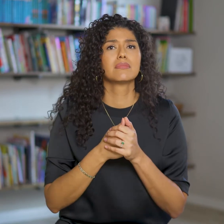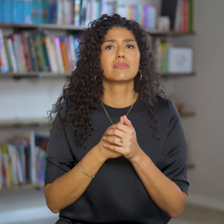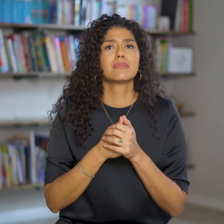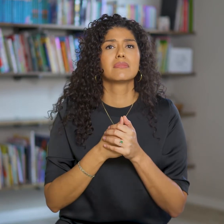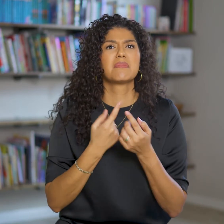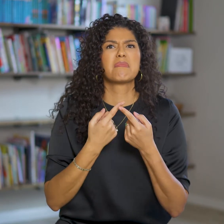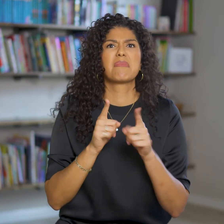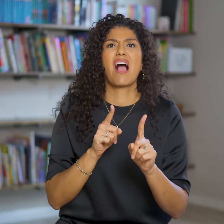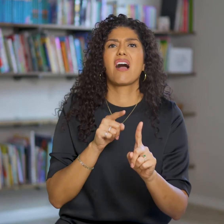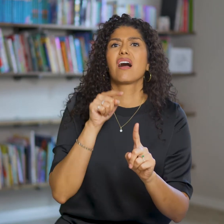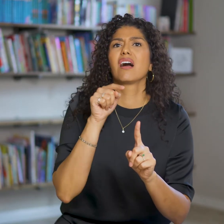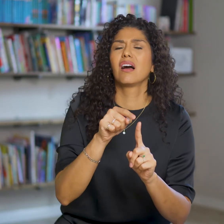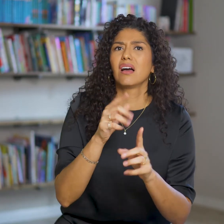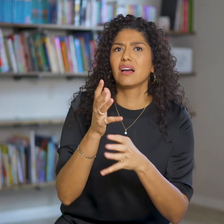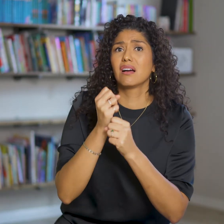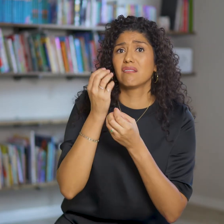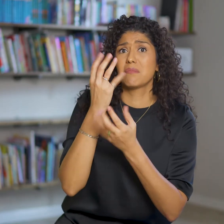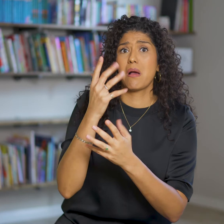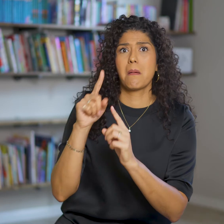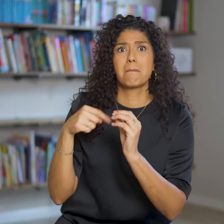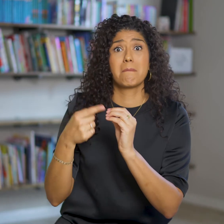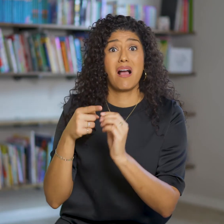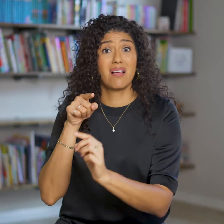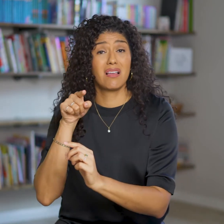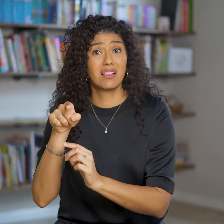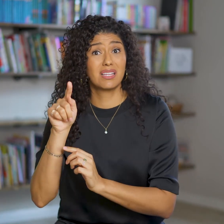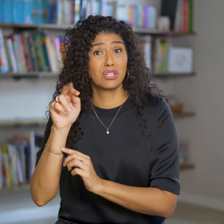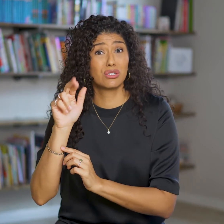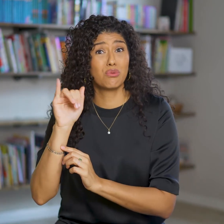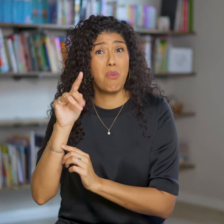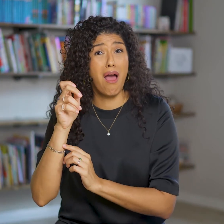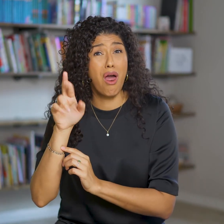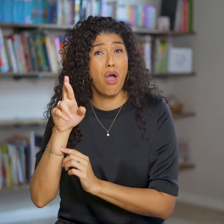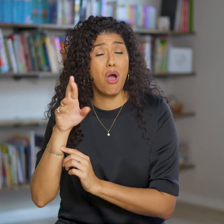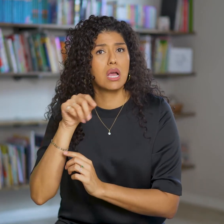but then gets word that Ahithophel is a traitor